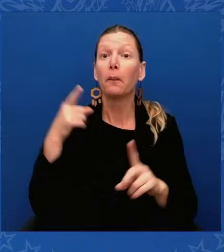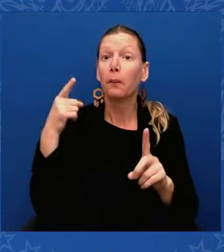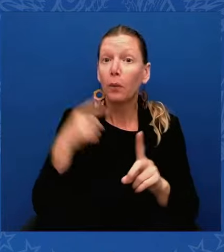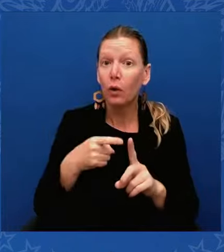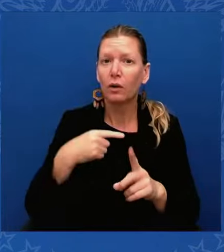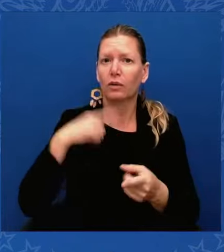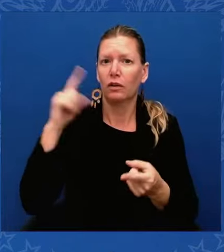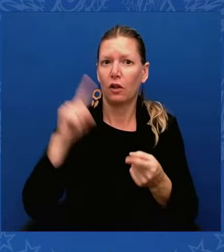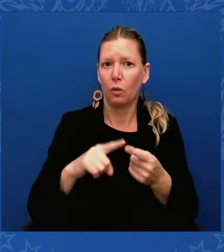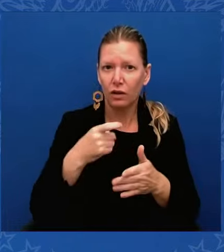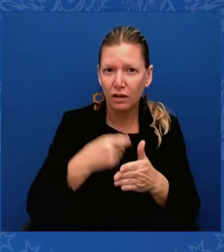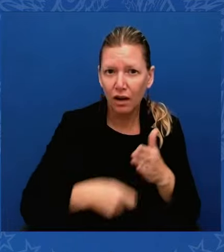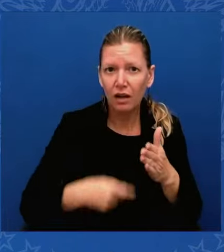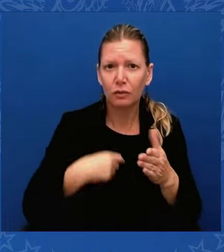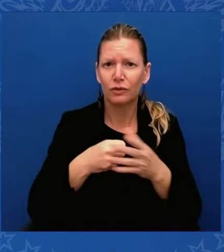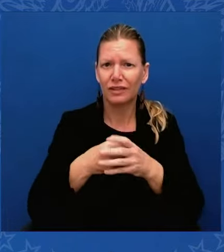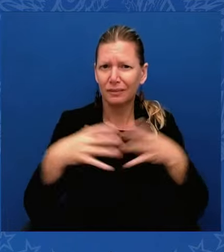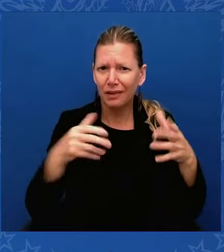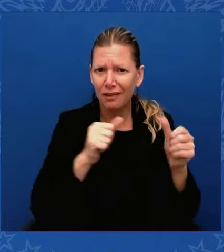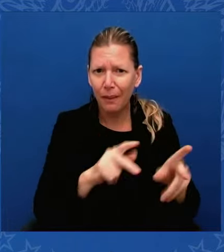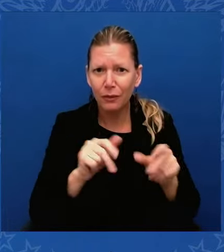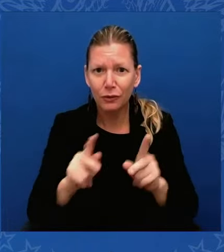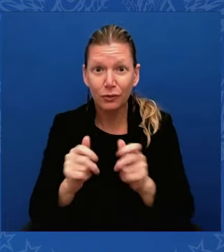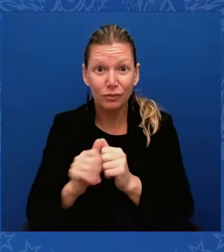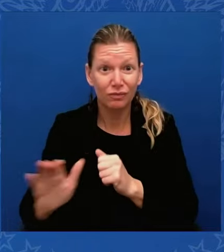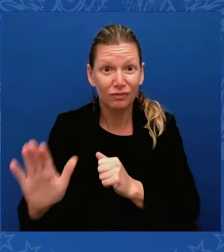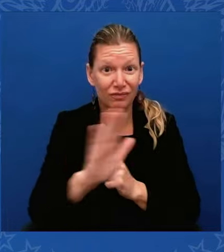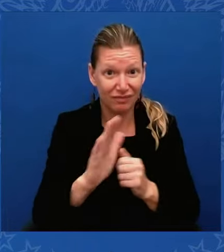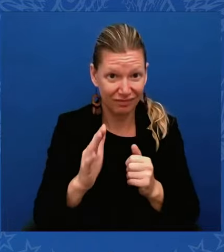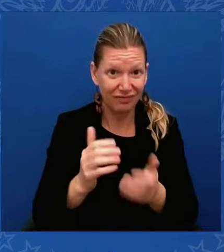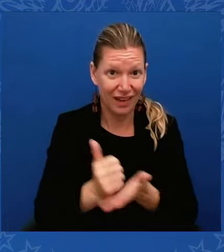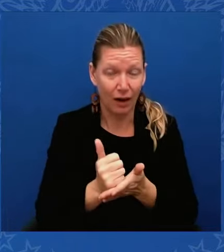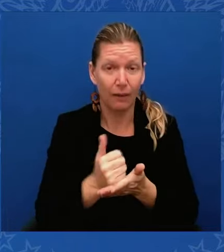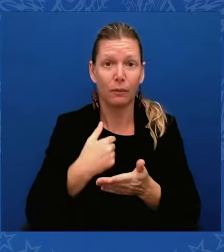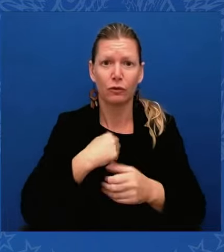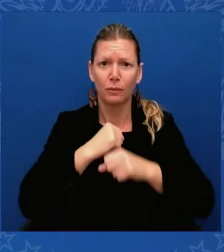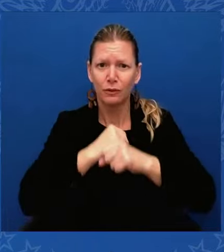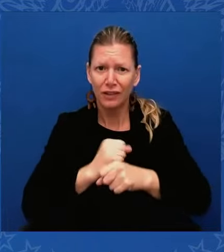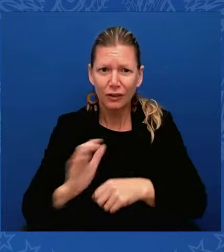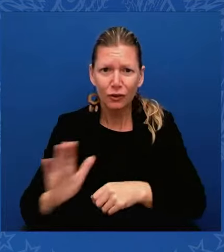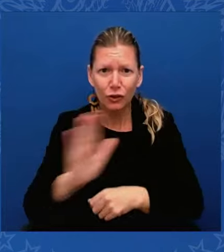and of you. Look, I'll never forget him lying about the pandemic,